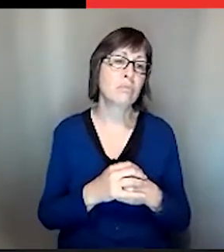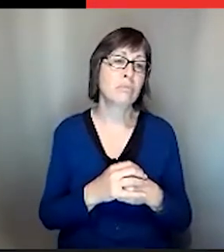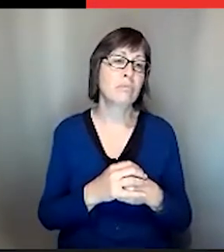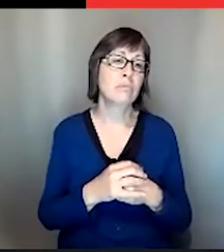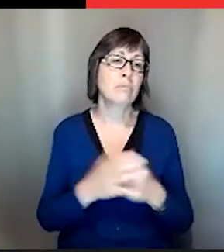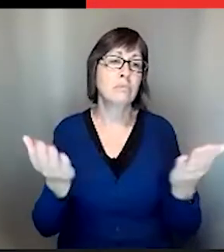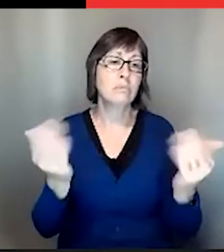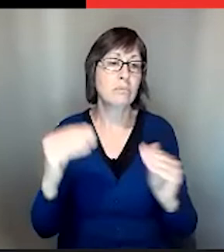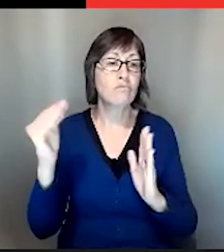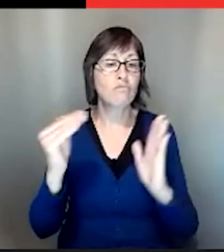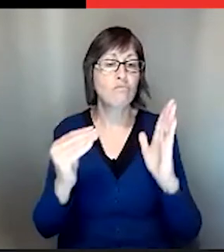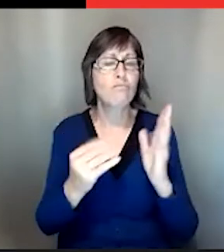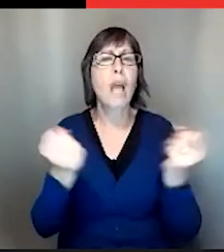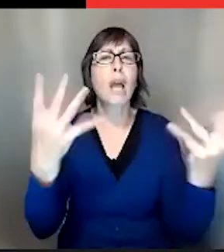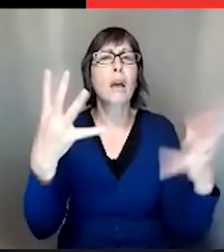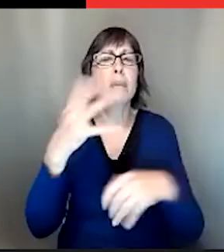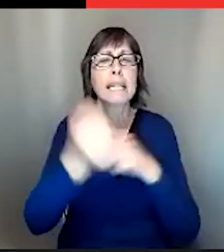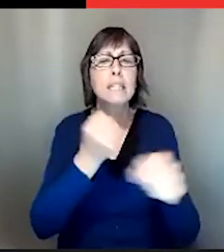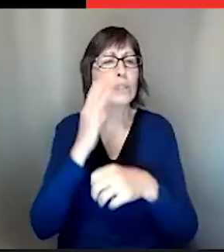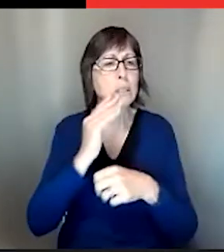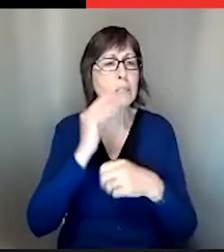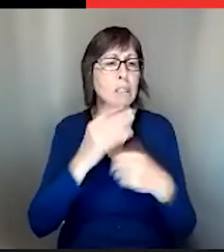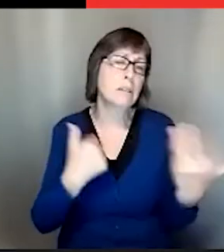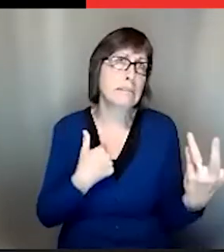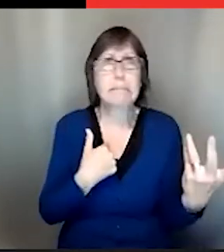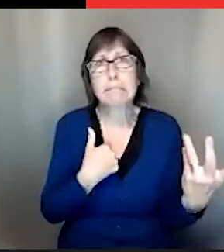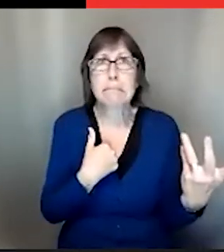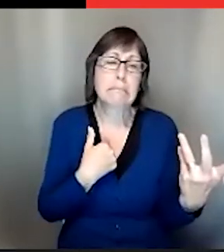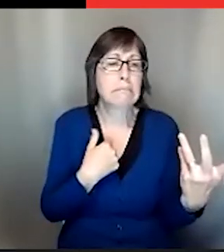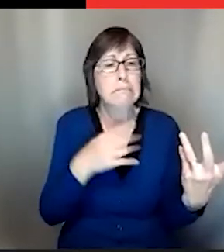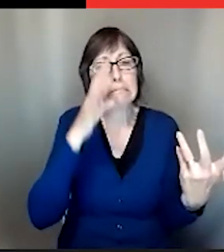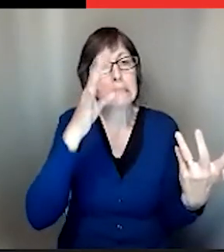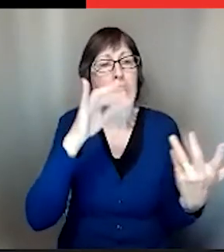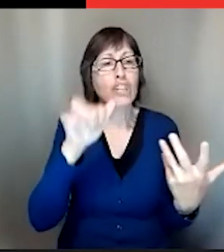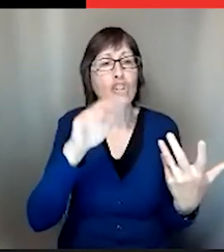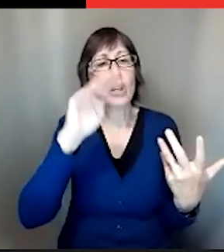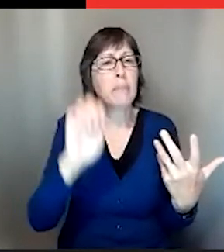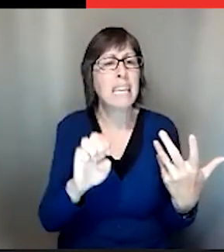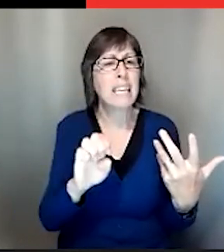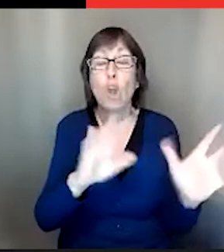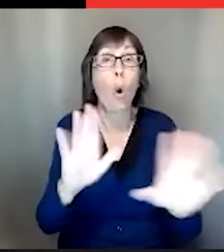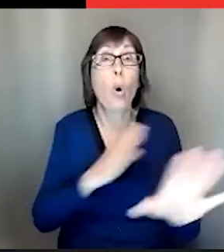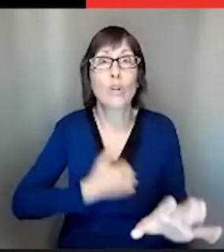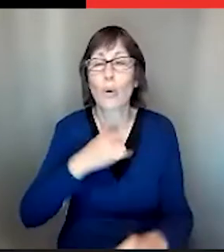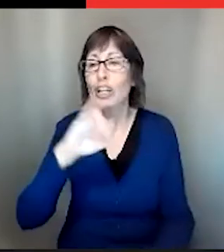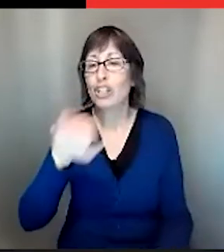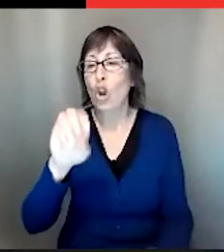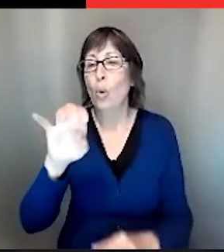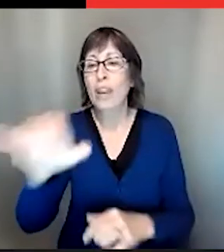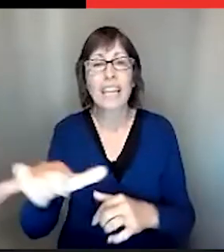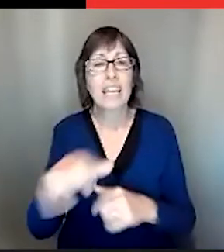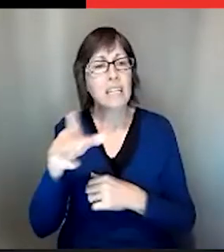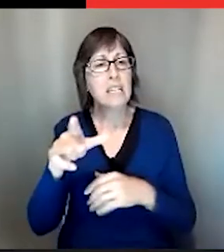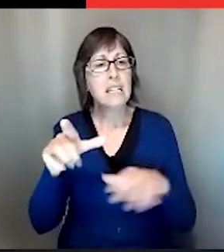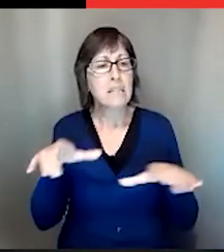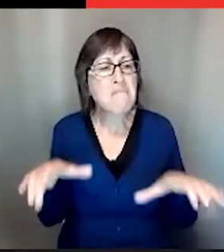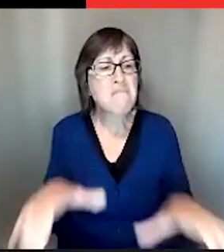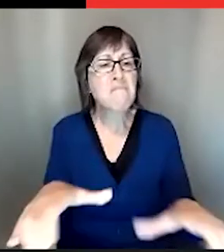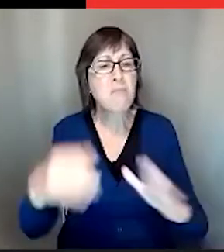Fill in the years of practice, artistic discipline,